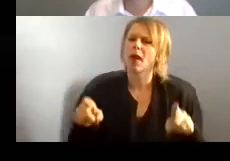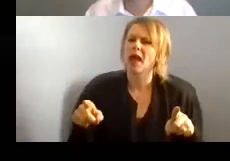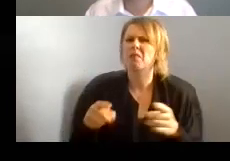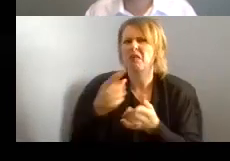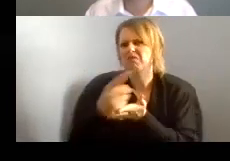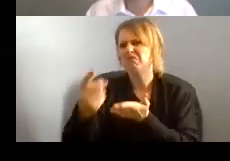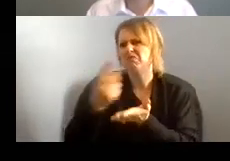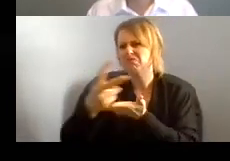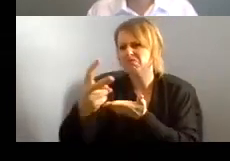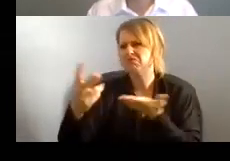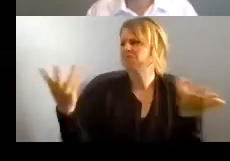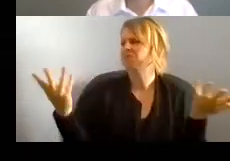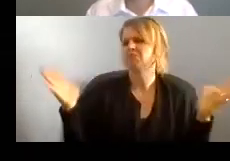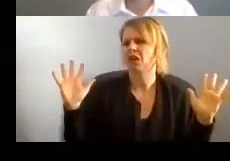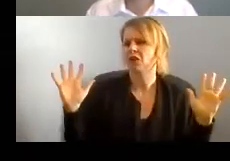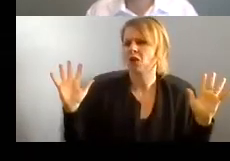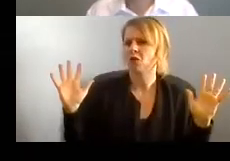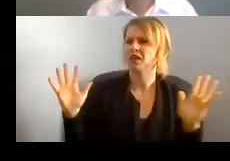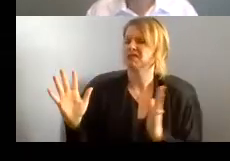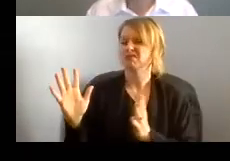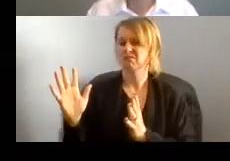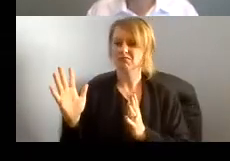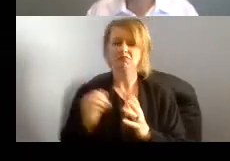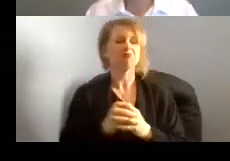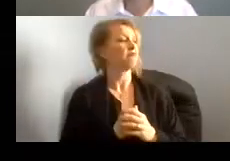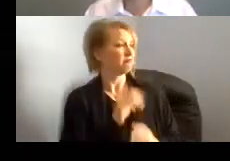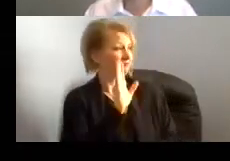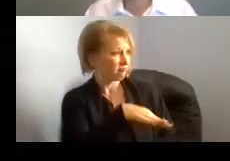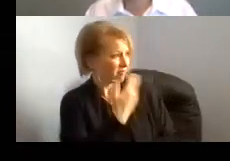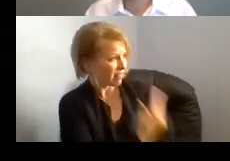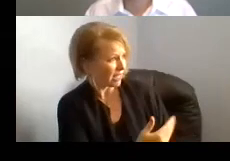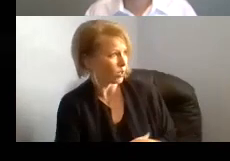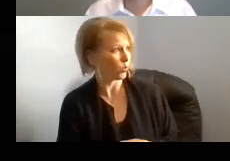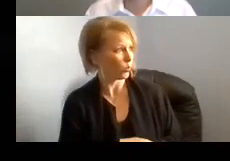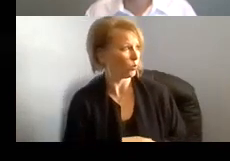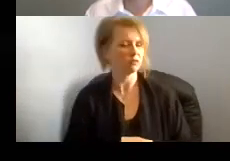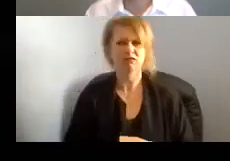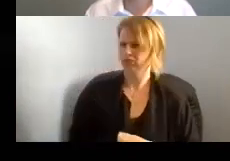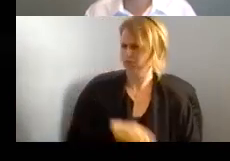say thank you. And she asked him what she was being thanked for. And he just said, I just want to say thank you.